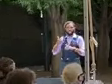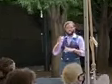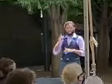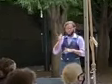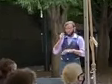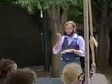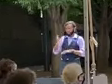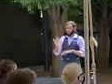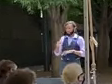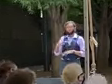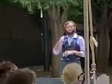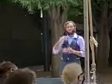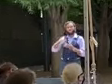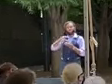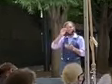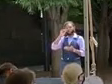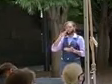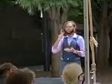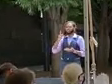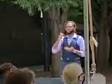I have learned that Peter is not just about memorials.